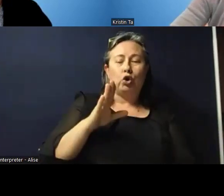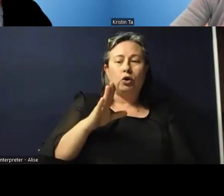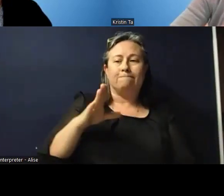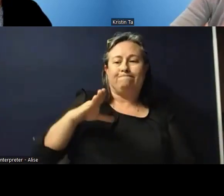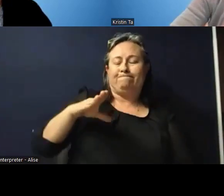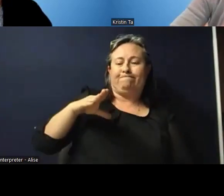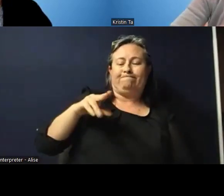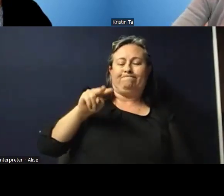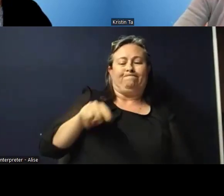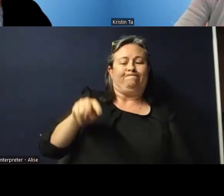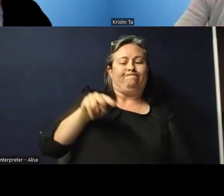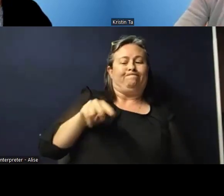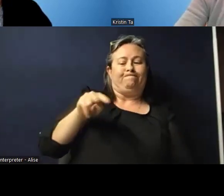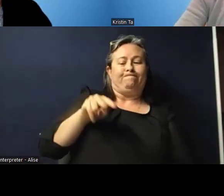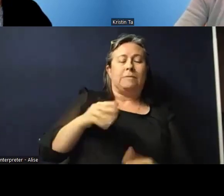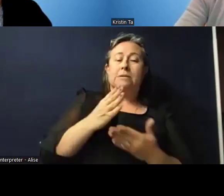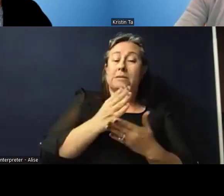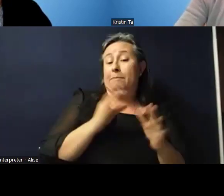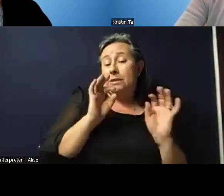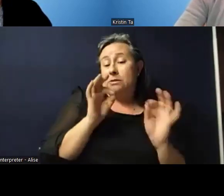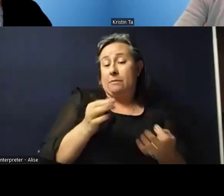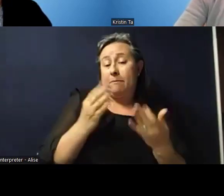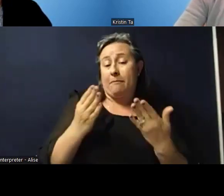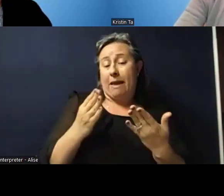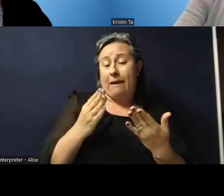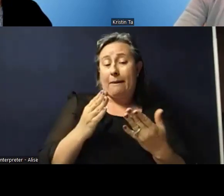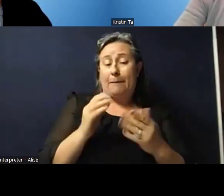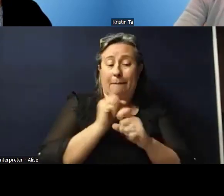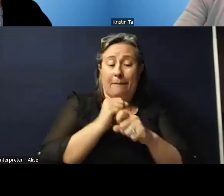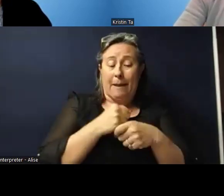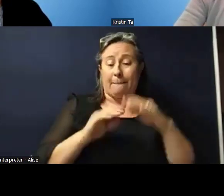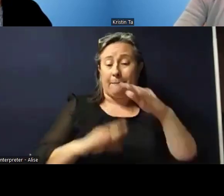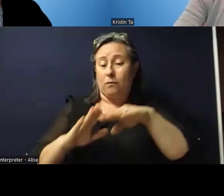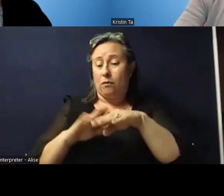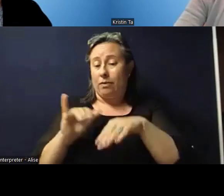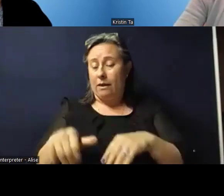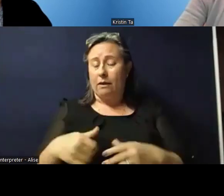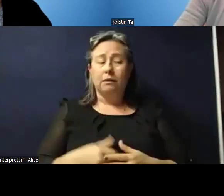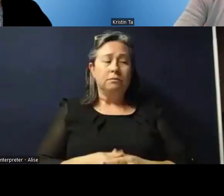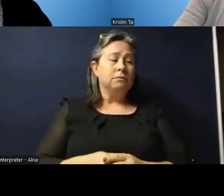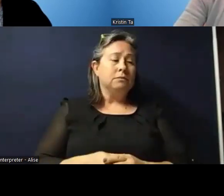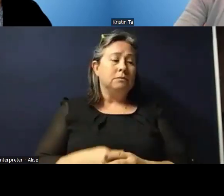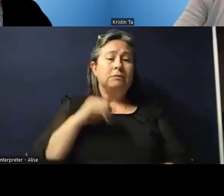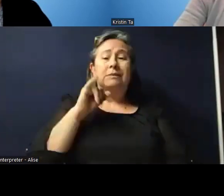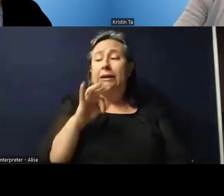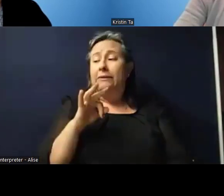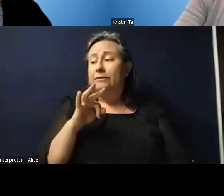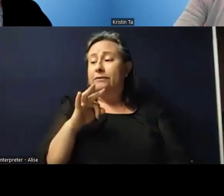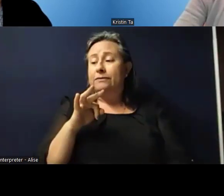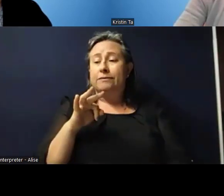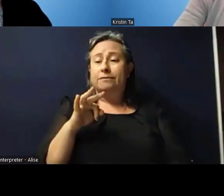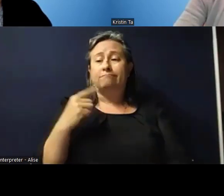and some decisions would ... may be made. If it's something that is past